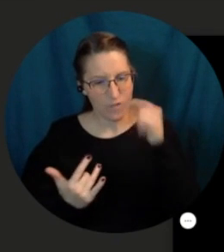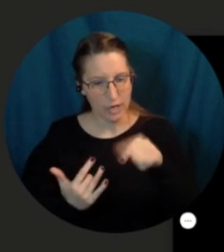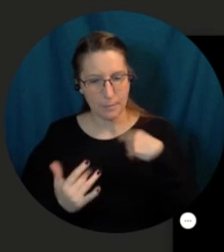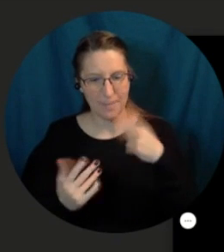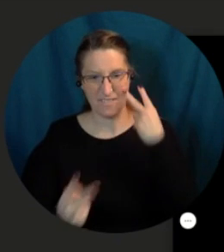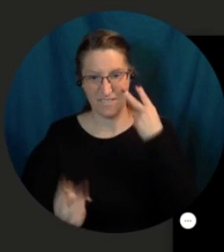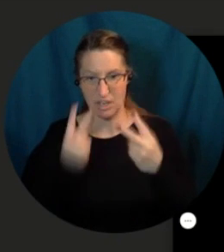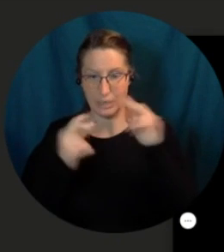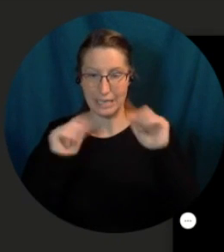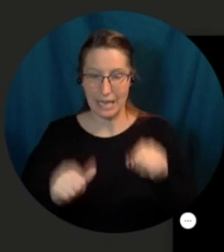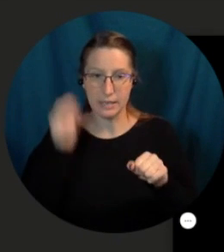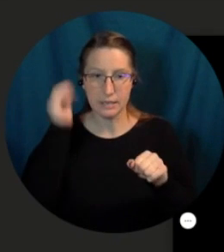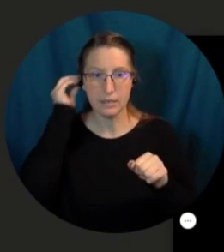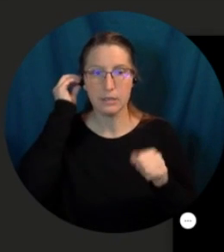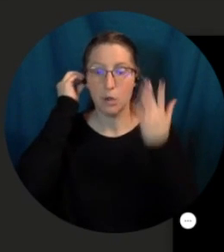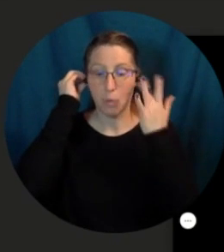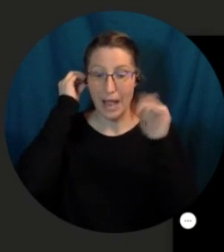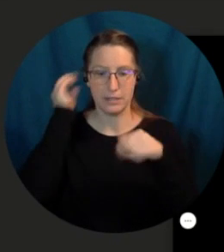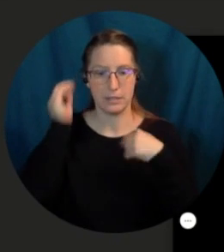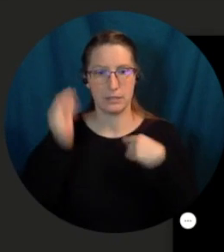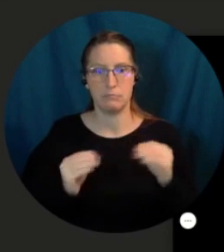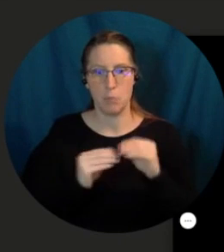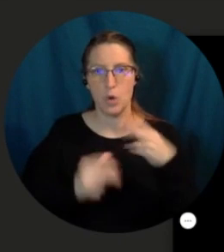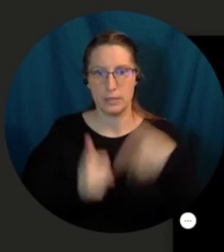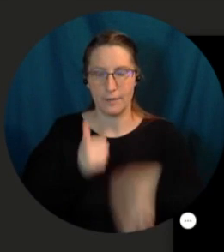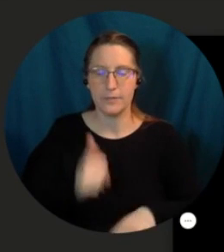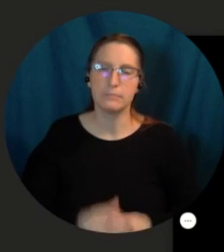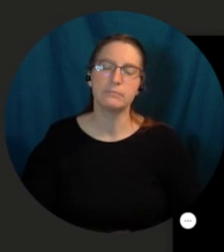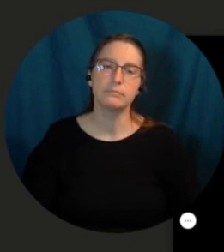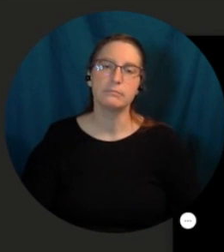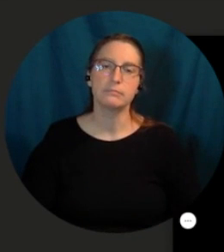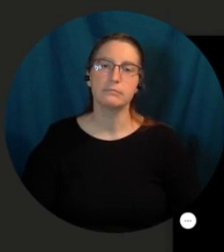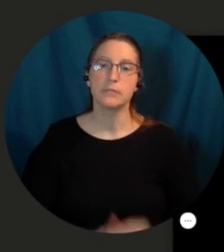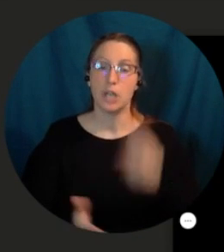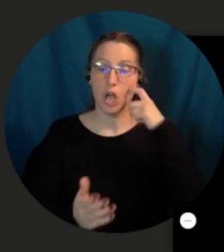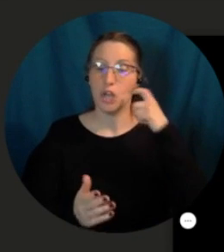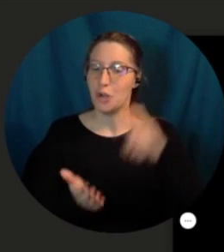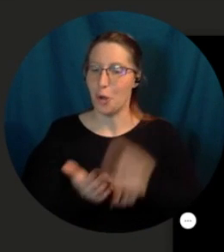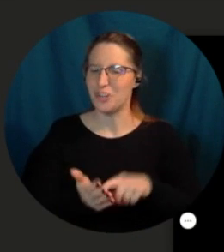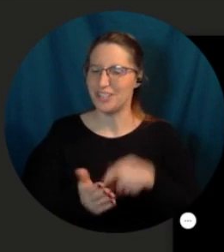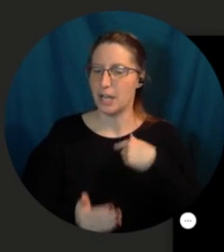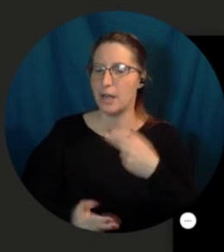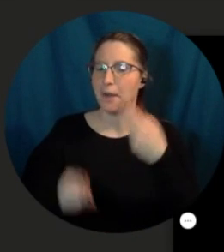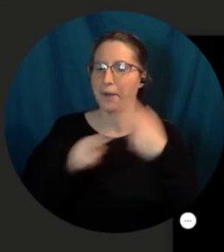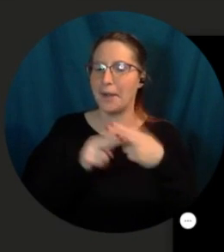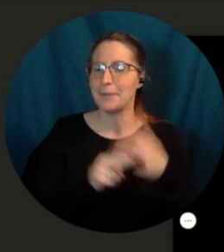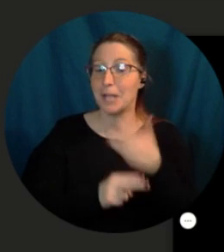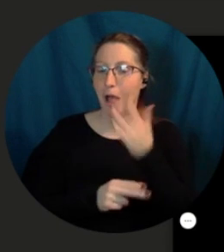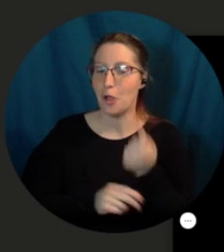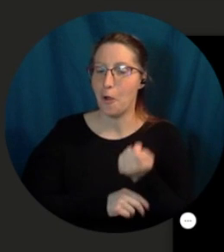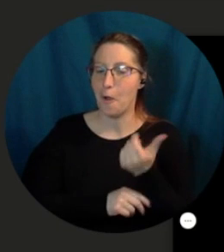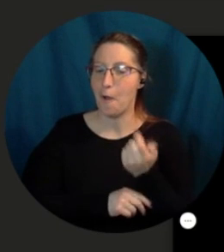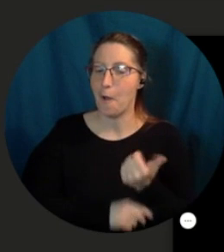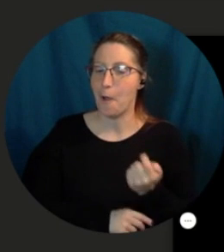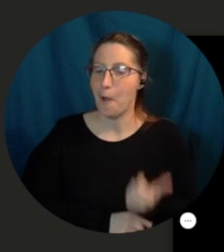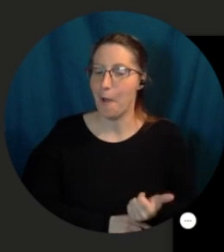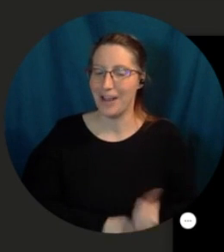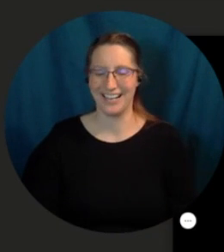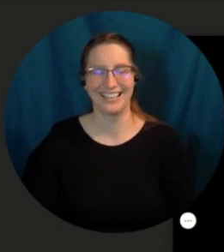is definitely harder. You'll notice I took the color names off our clever little boy.